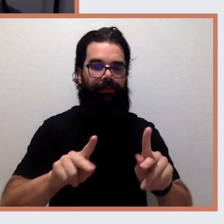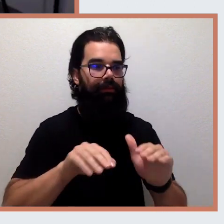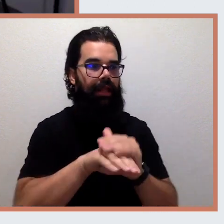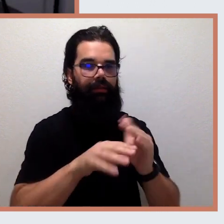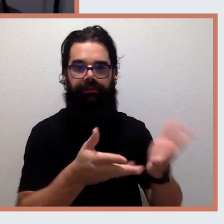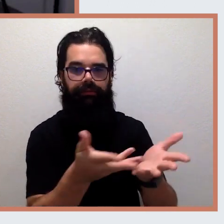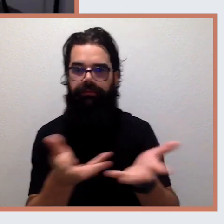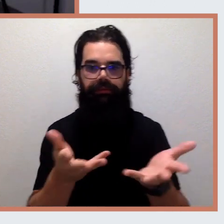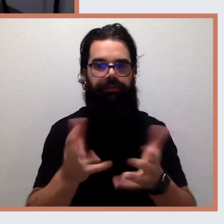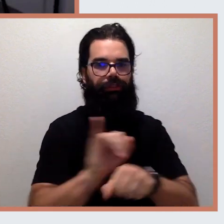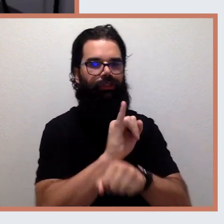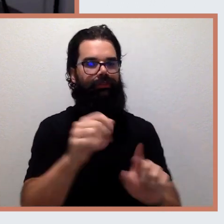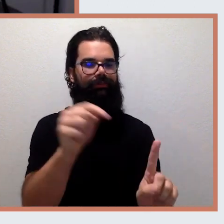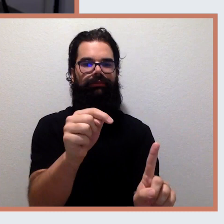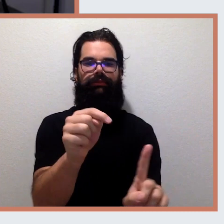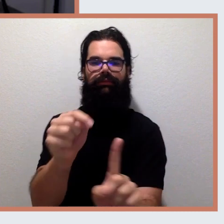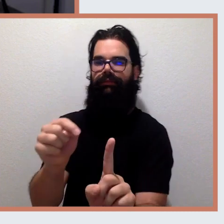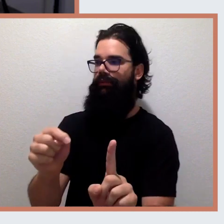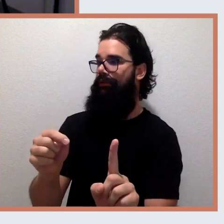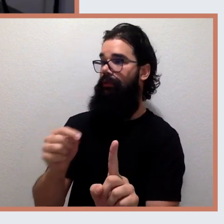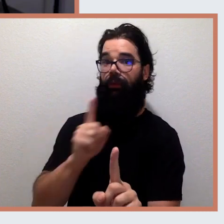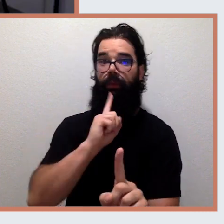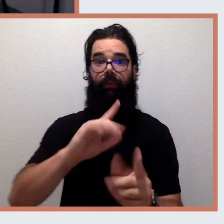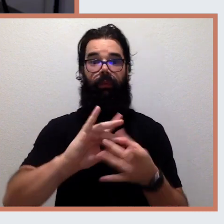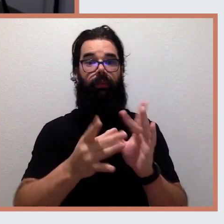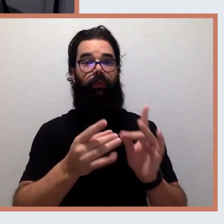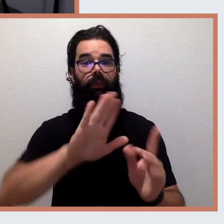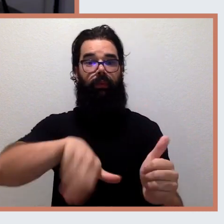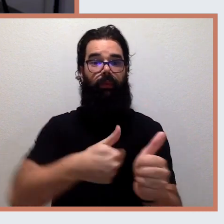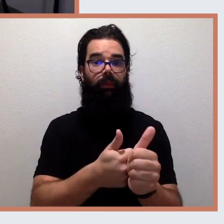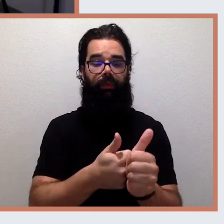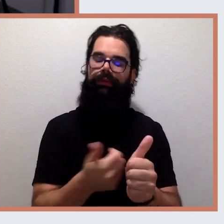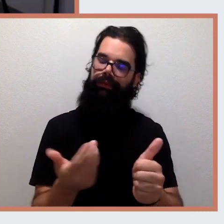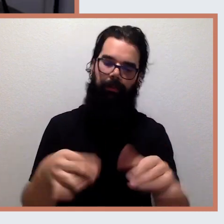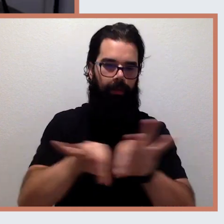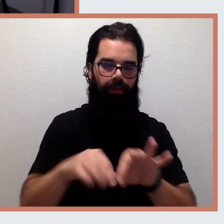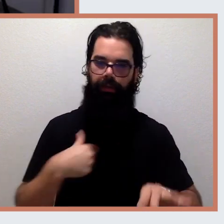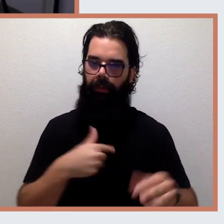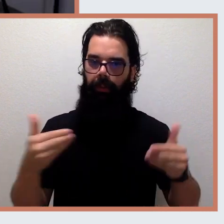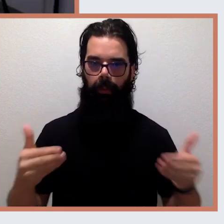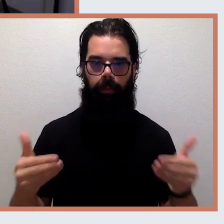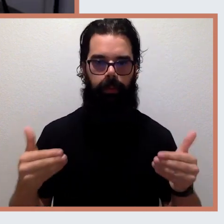of opportunities in this industry, and as long as it's true to the story being told, I think we'll be okay.